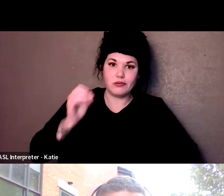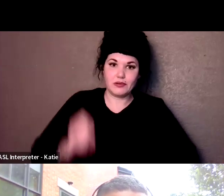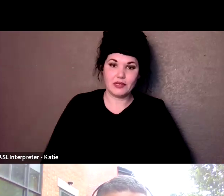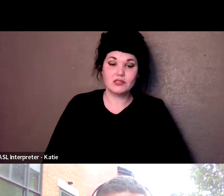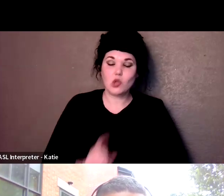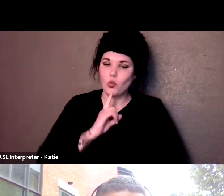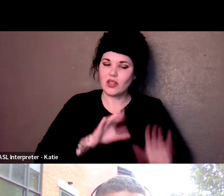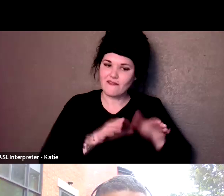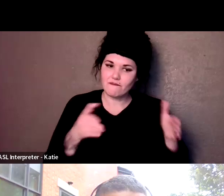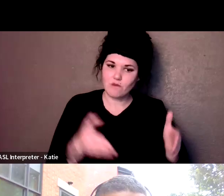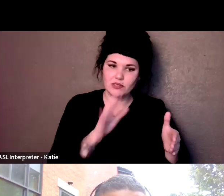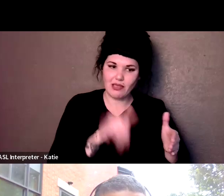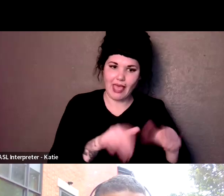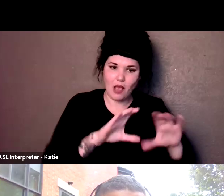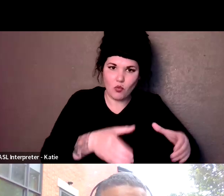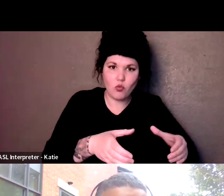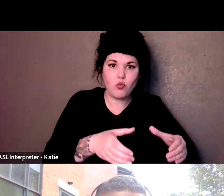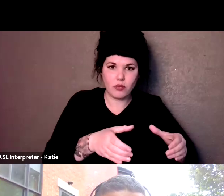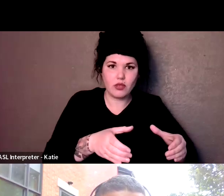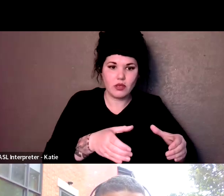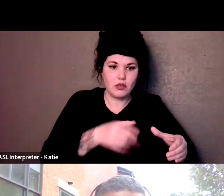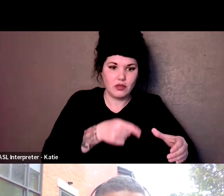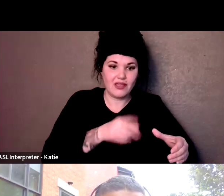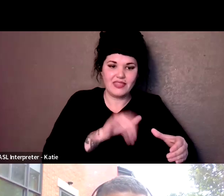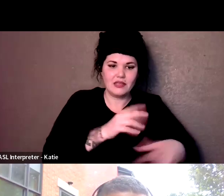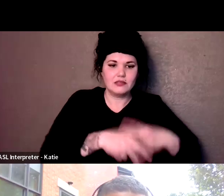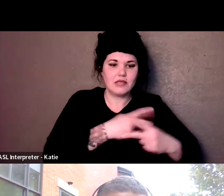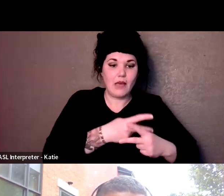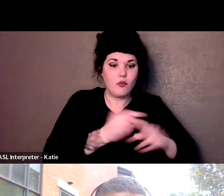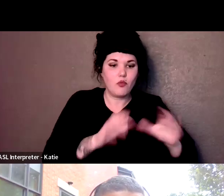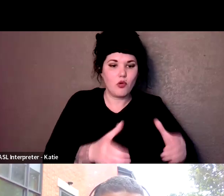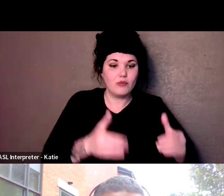focusing on the groups that are most likely to have access to guns, and having really earnest